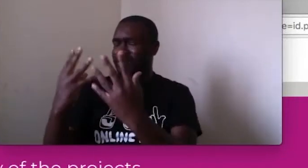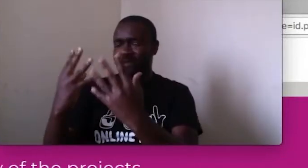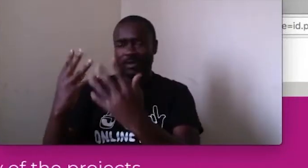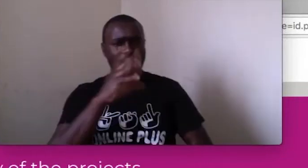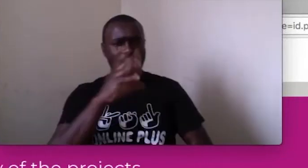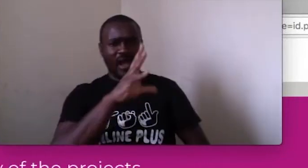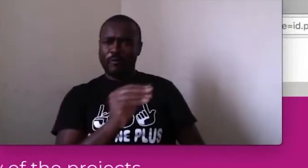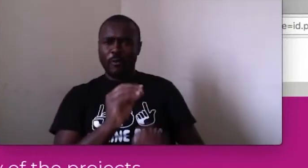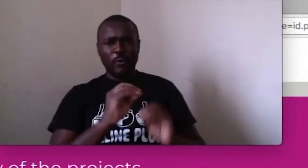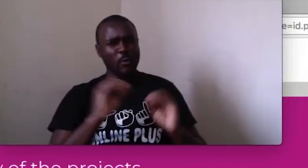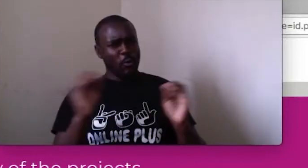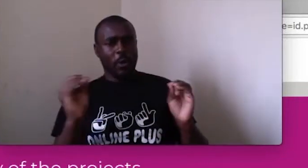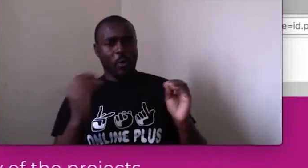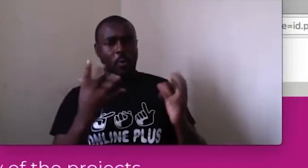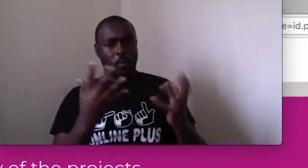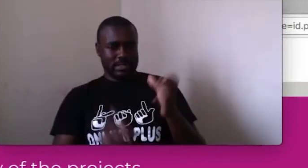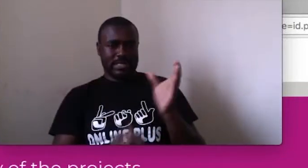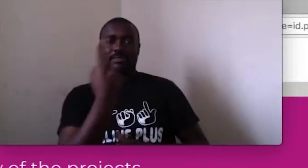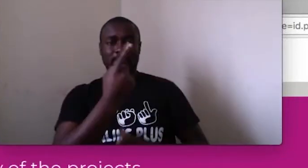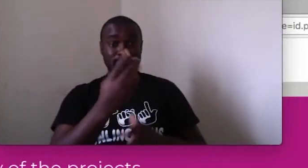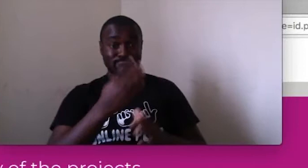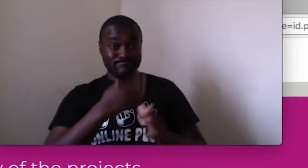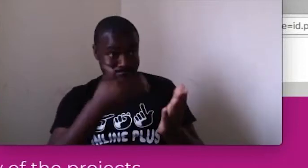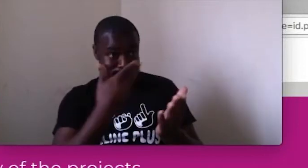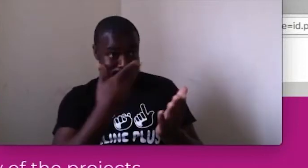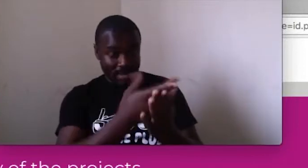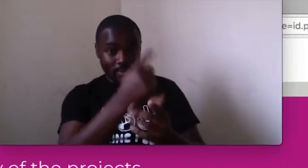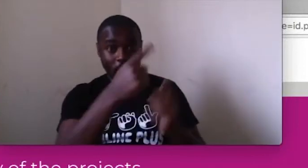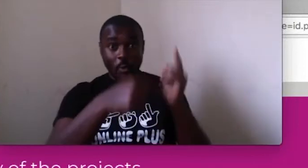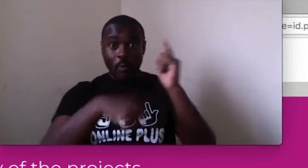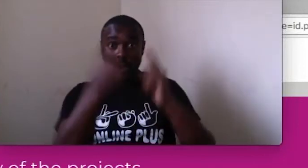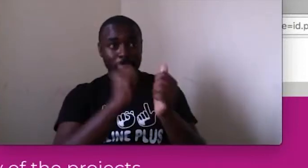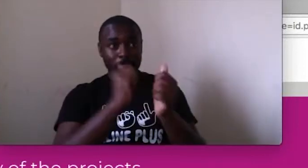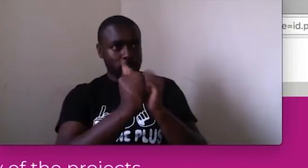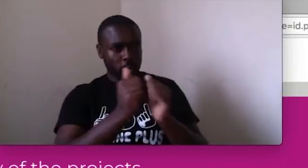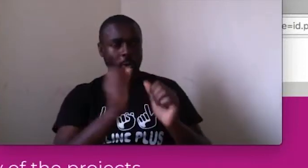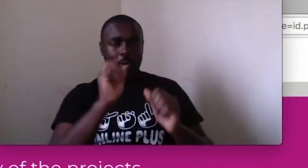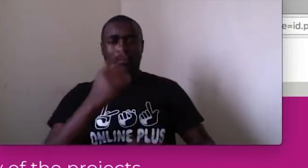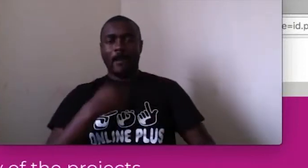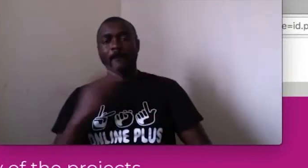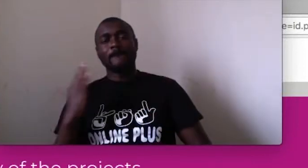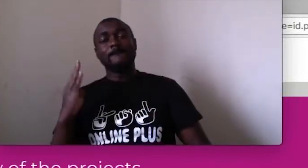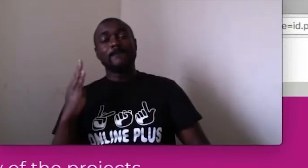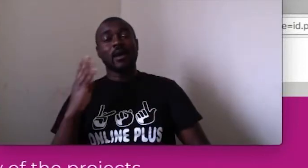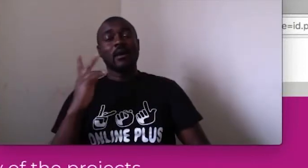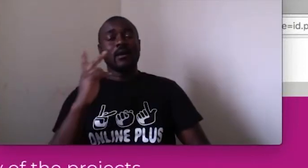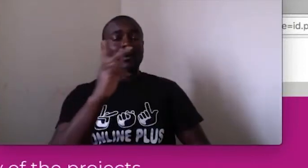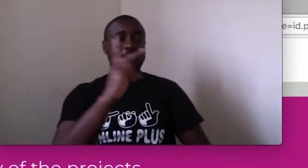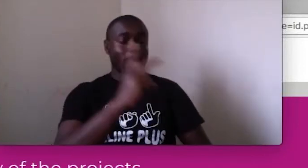in America it was my experience in how to do coding for American Sign Language